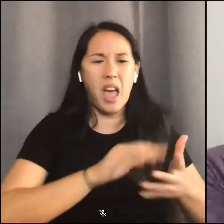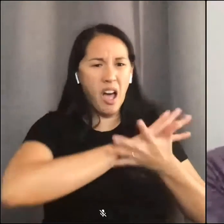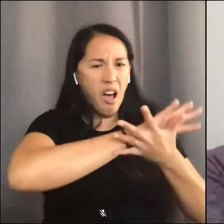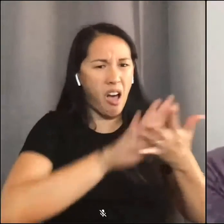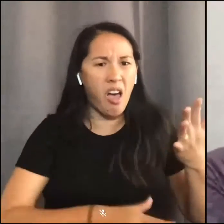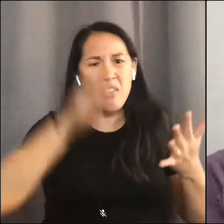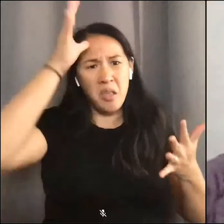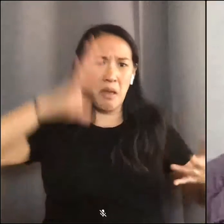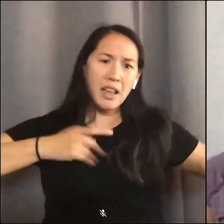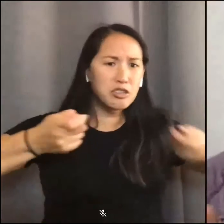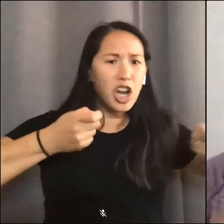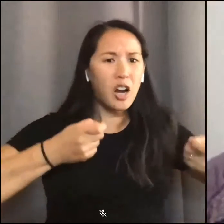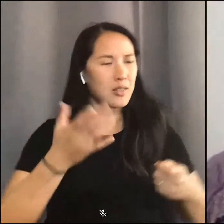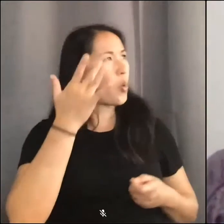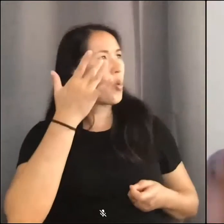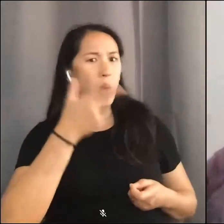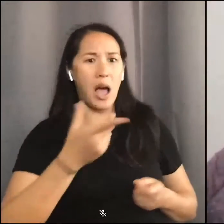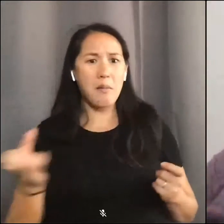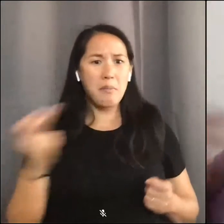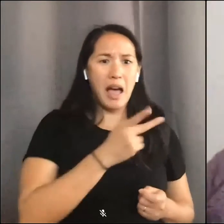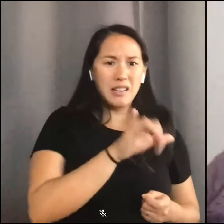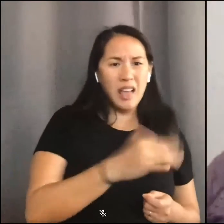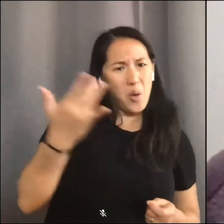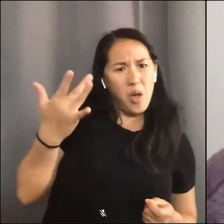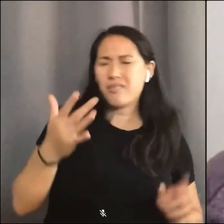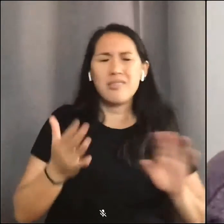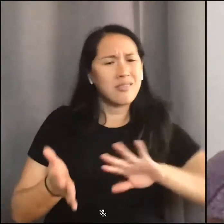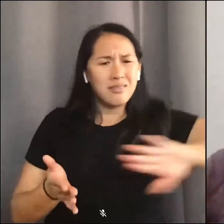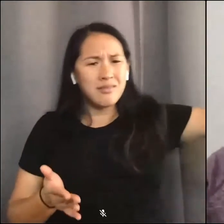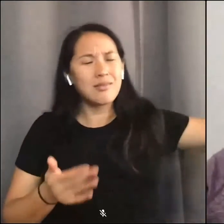of the things that got us where we are we have the opportunity to create new a new normal in business